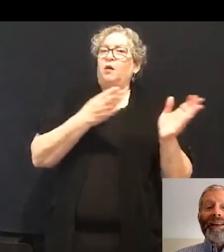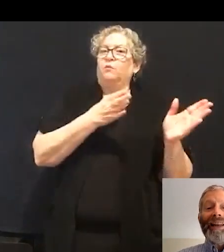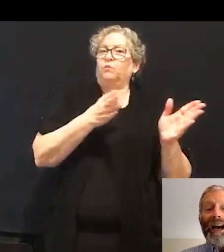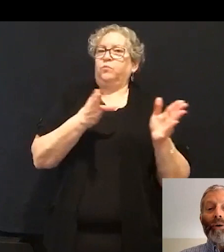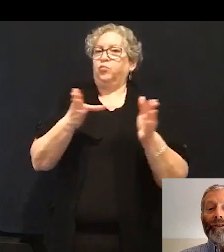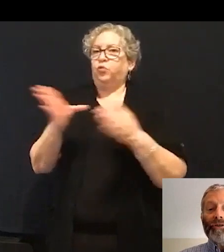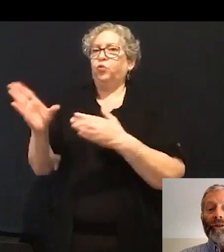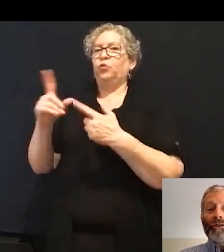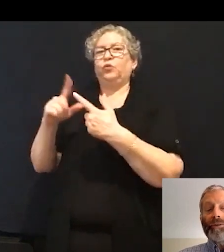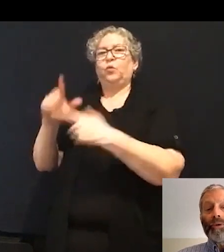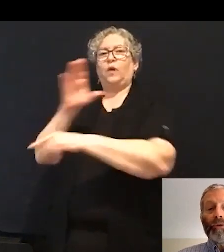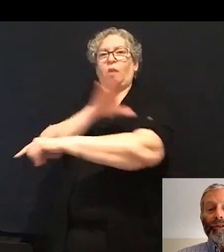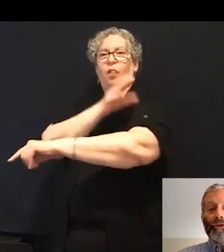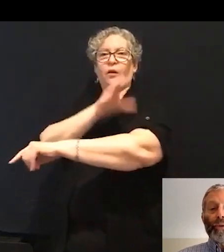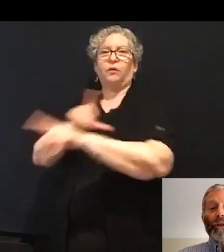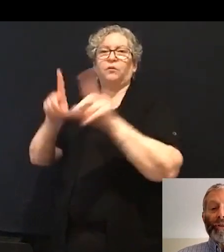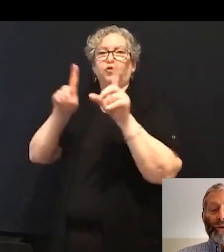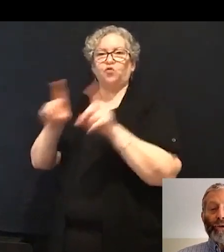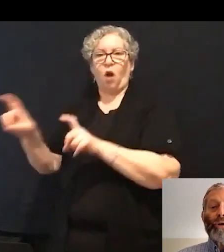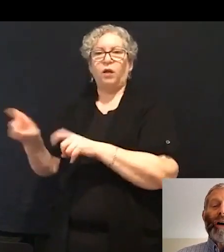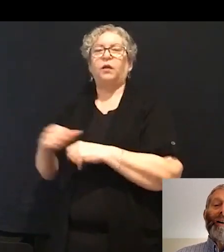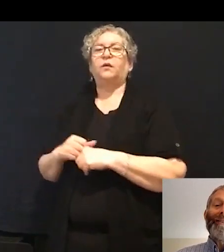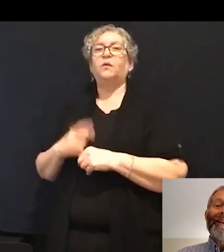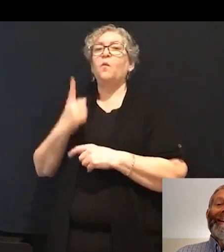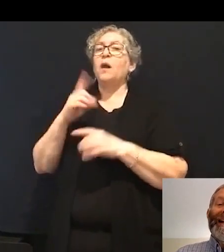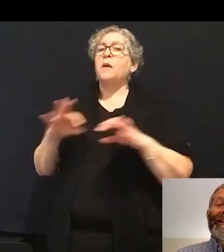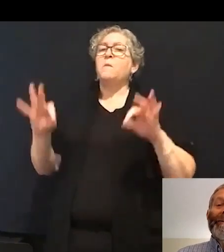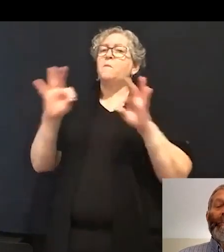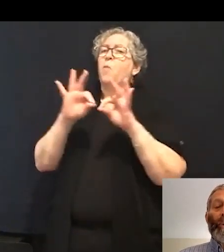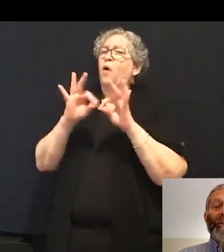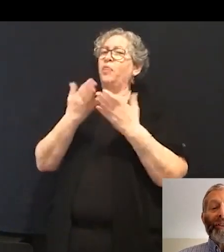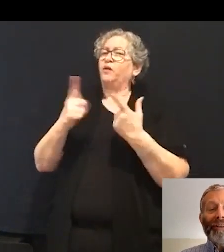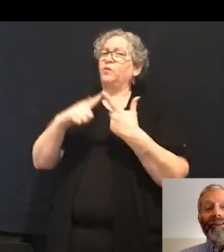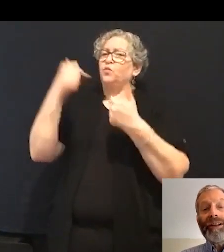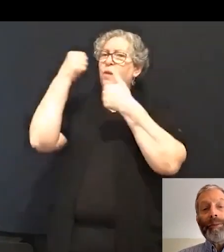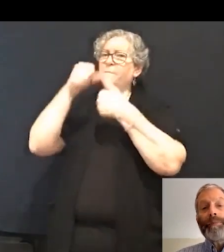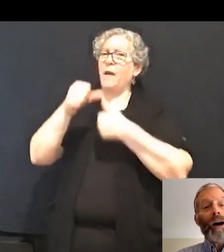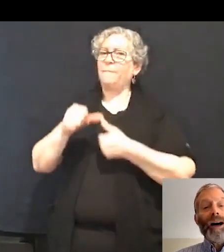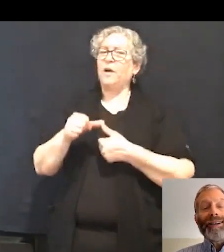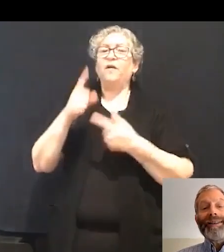And now, it's starting to move into a clinical trial. And an important thing to keep in mind